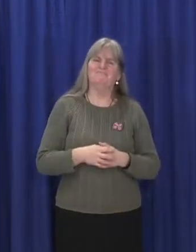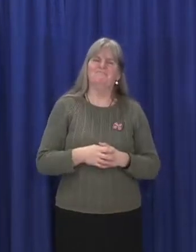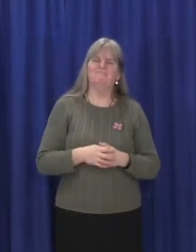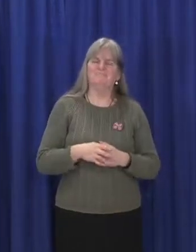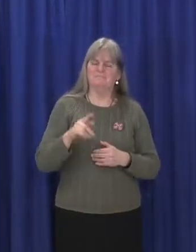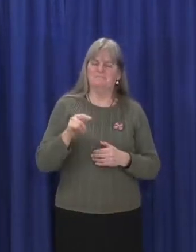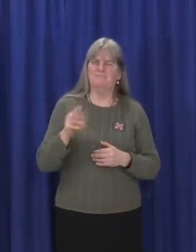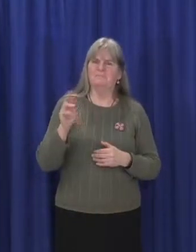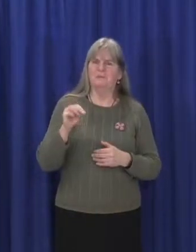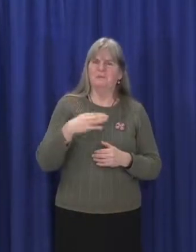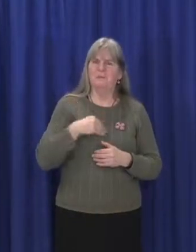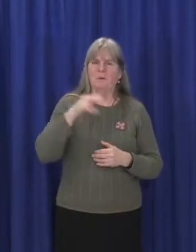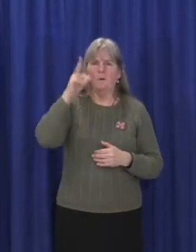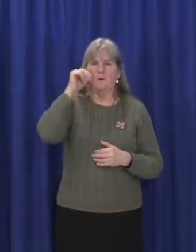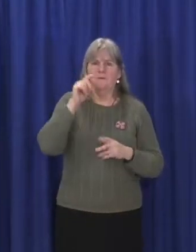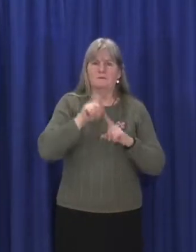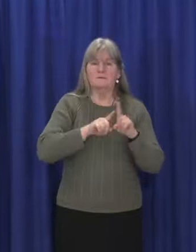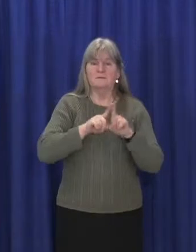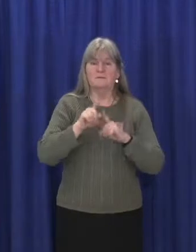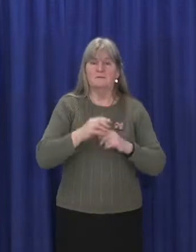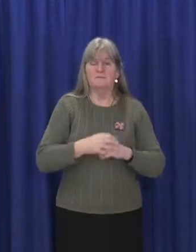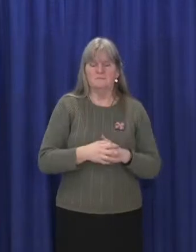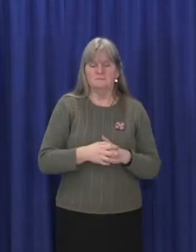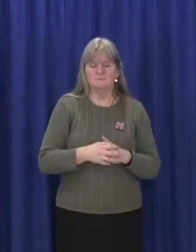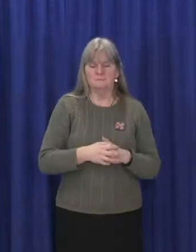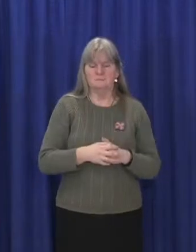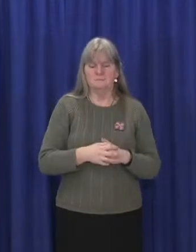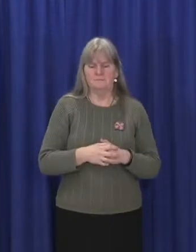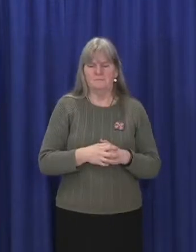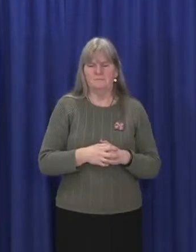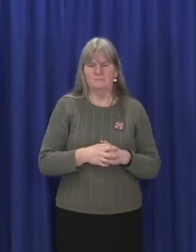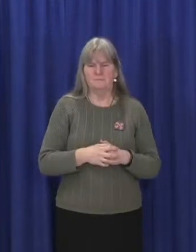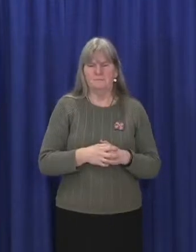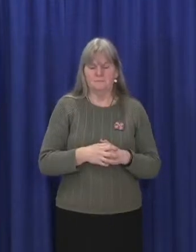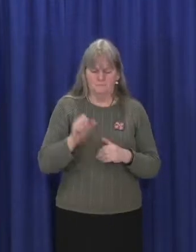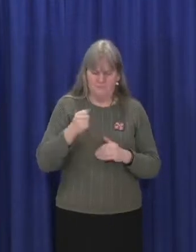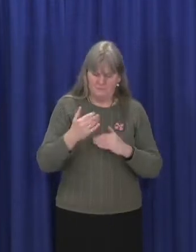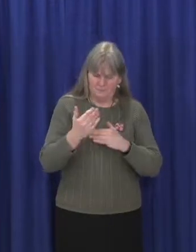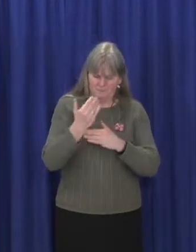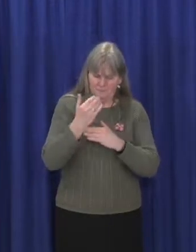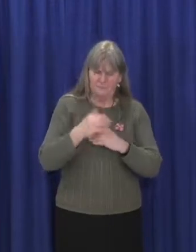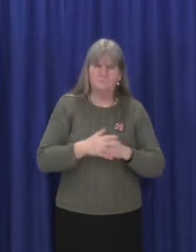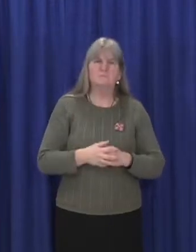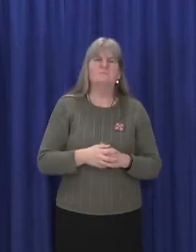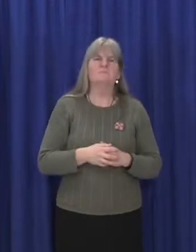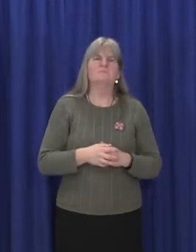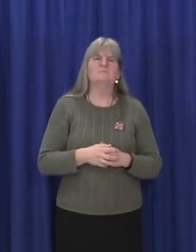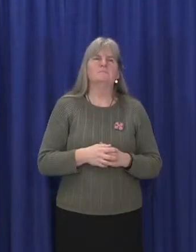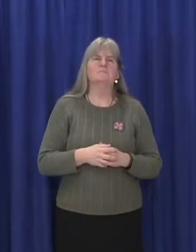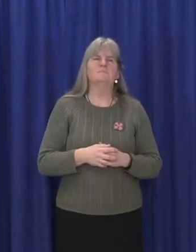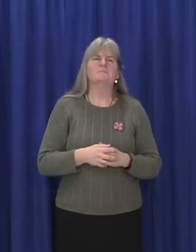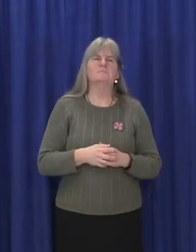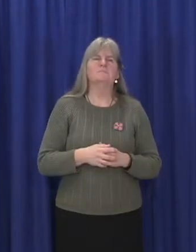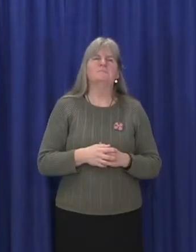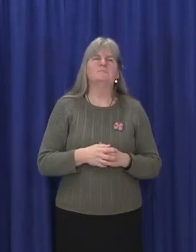at the Whitehorse Star. TIm: Yes, good morning. Thank you. First question would